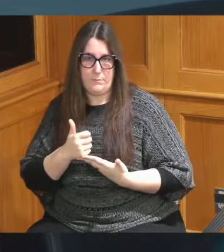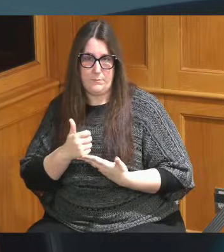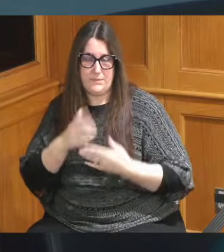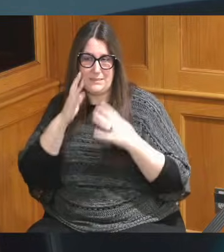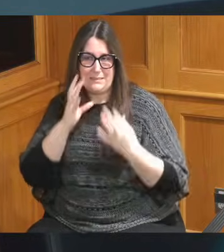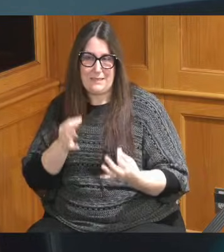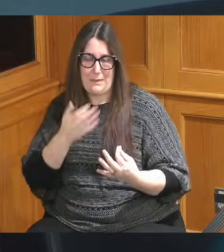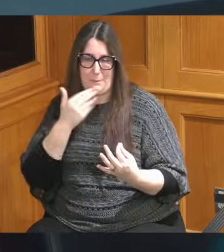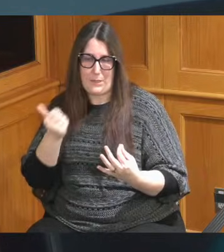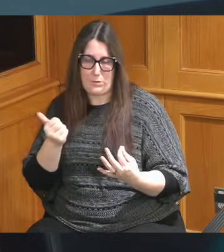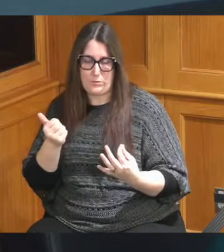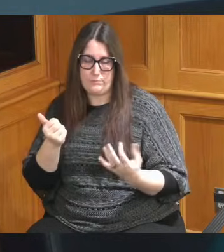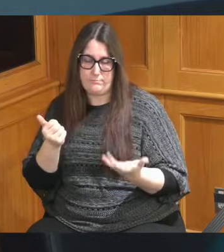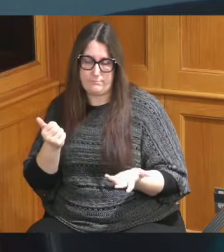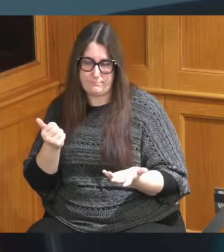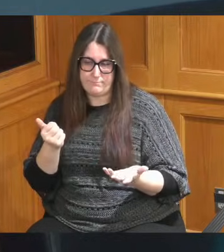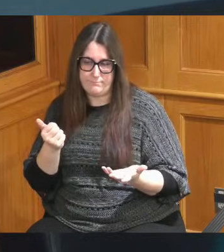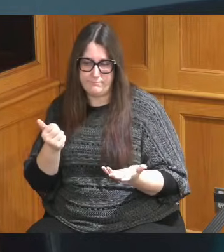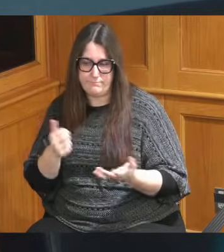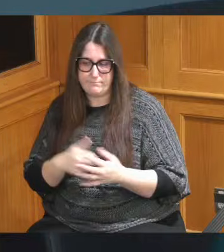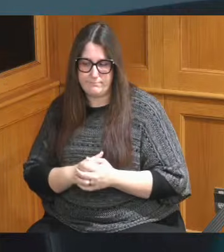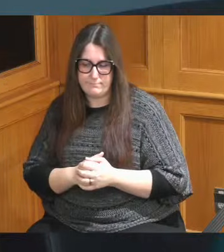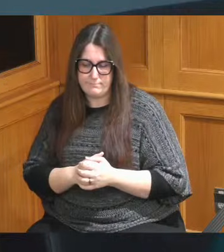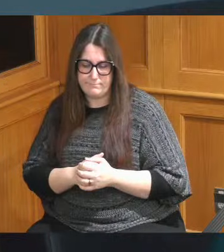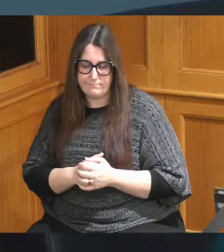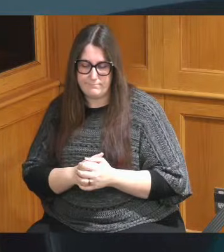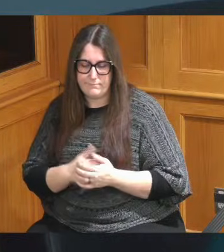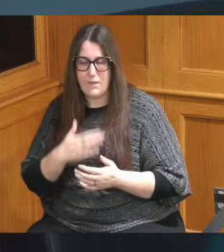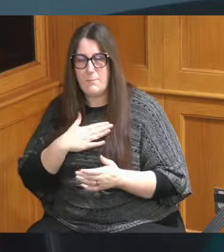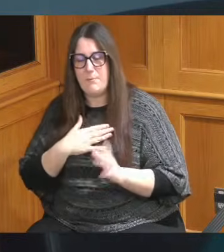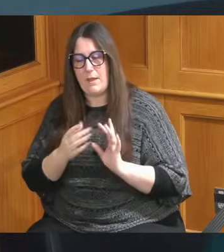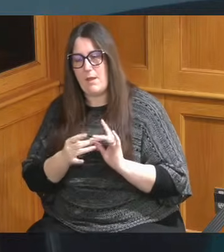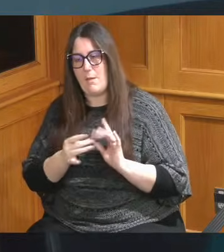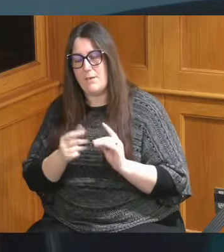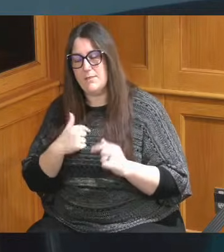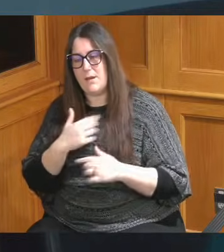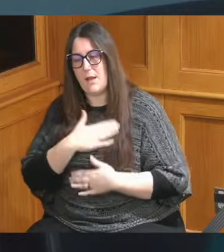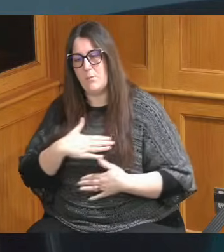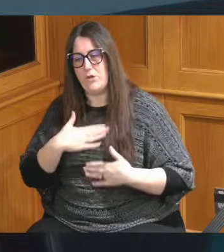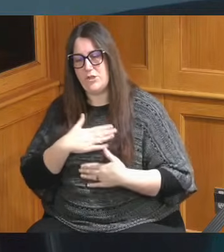decision. So that that would be just my comments about but but I appreciate my colleagues bringing